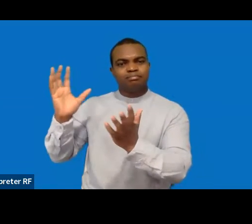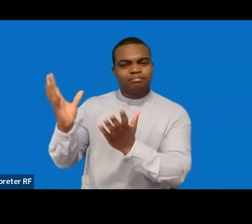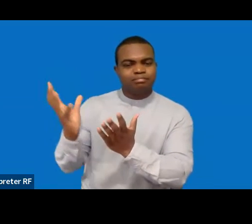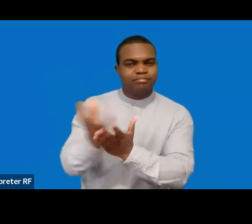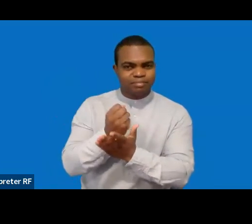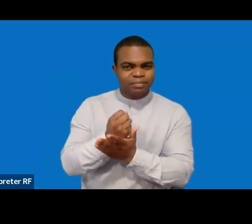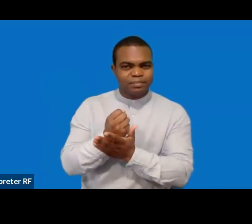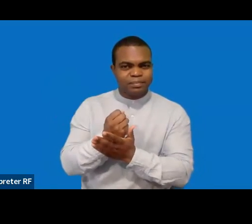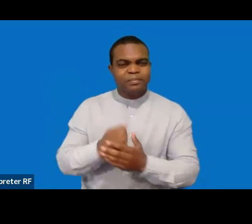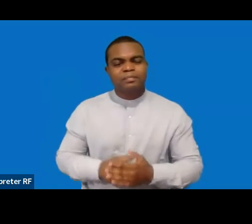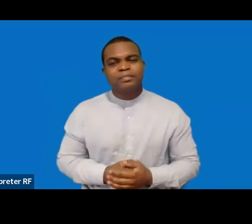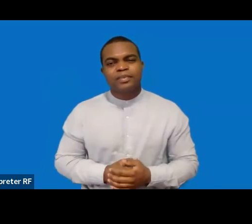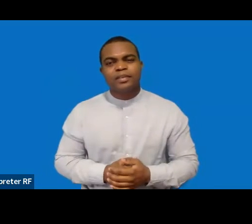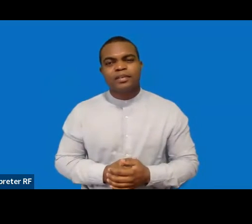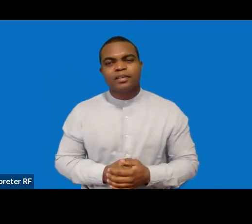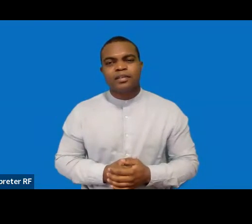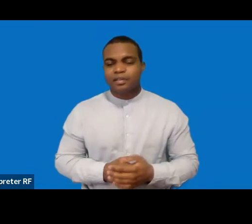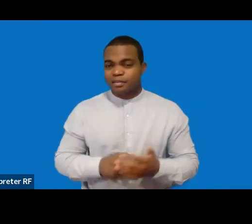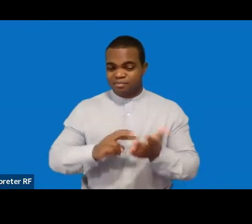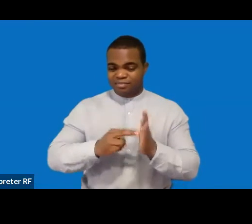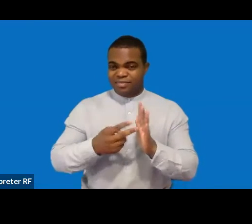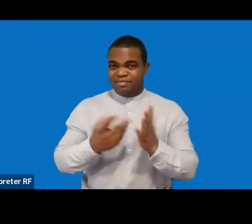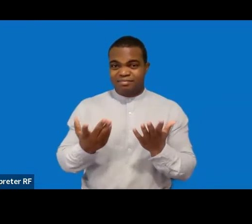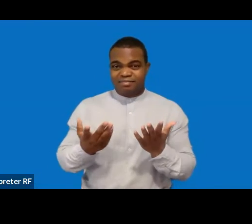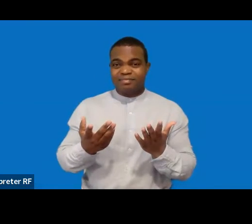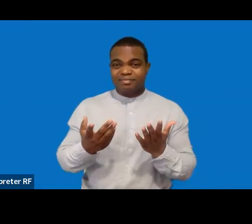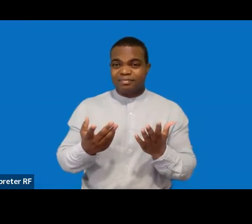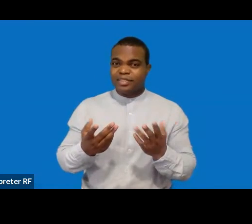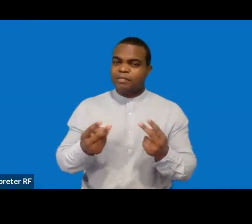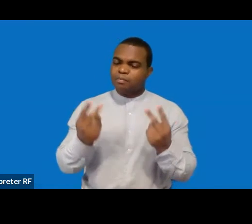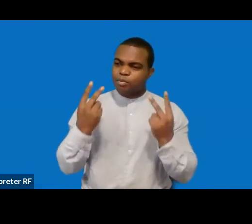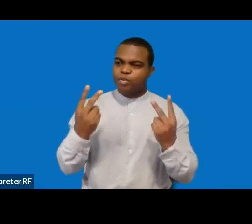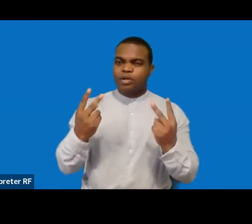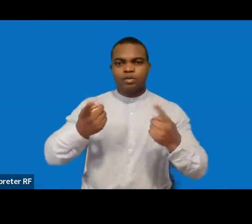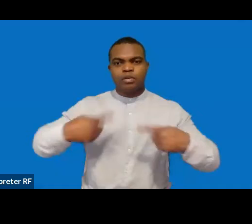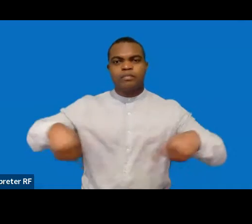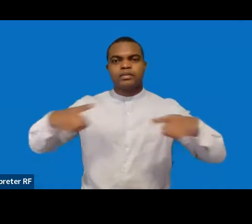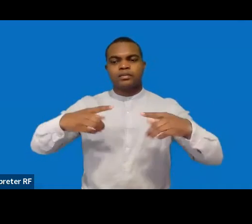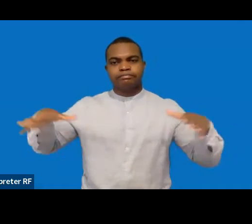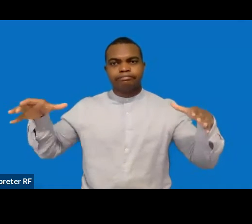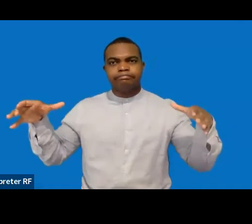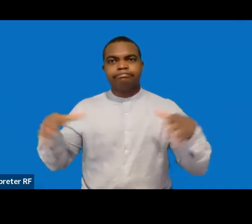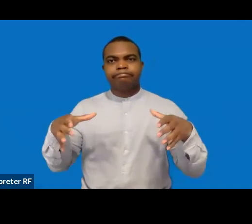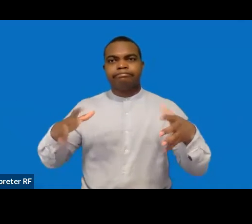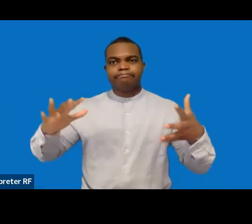as the disability movement and as its allies to make this card the best card possible.